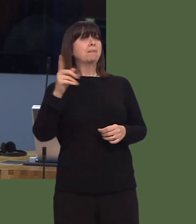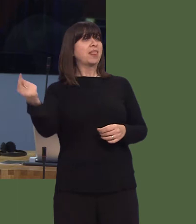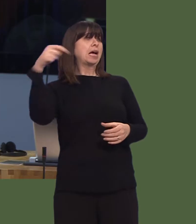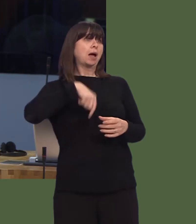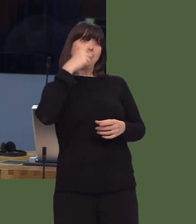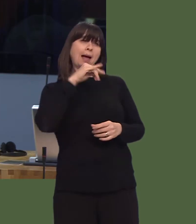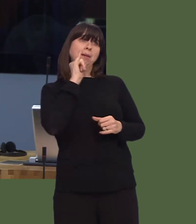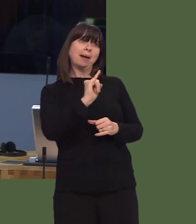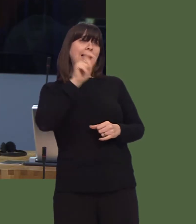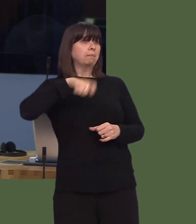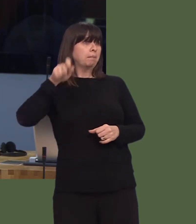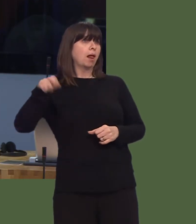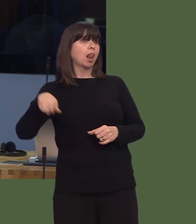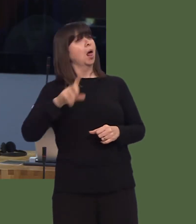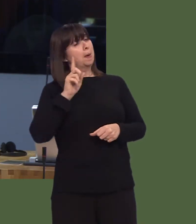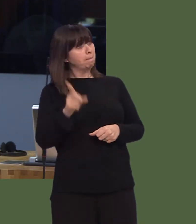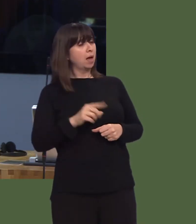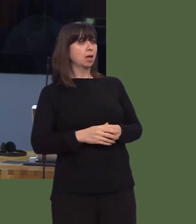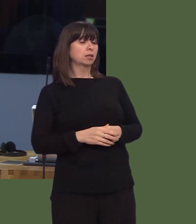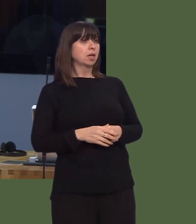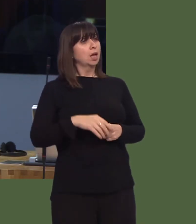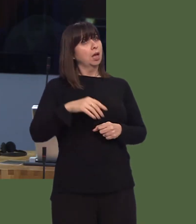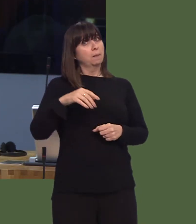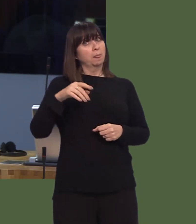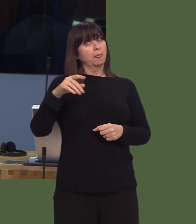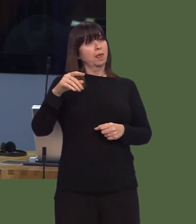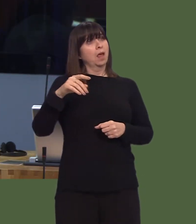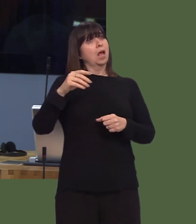can do bad things, but, on the other hand, they do have relatives and friends.